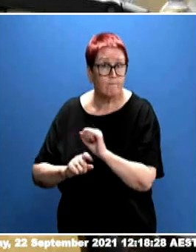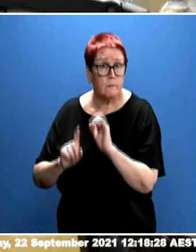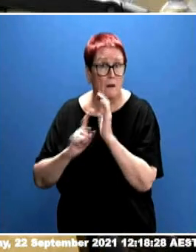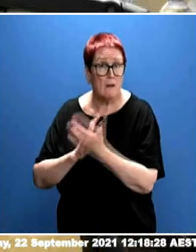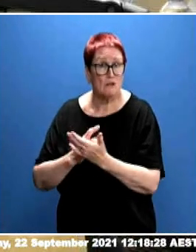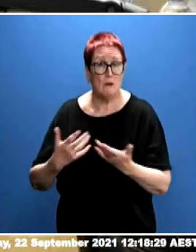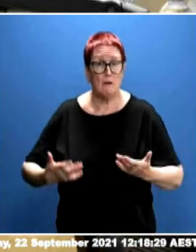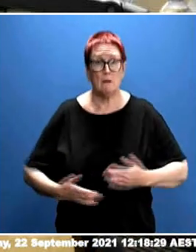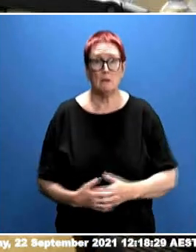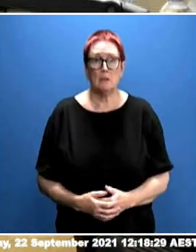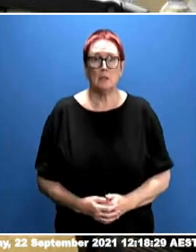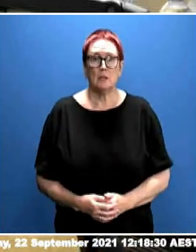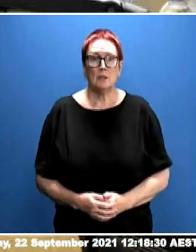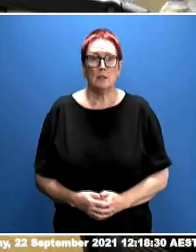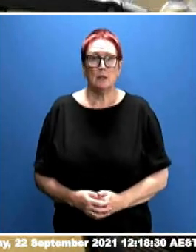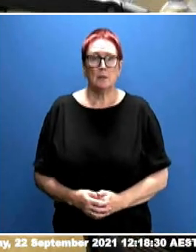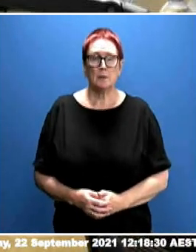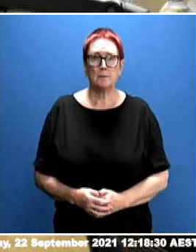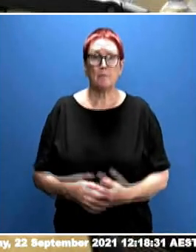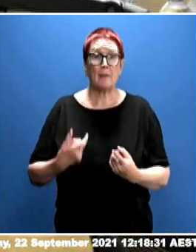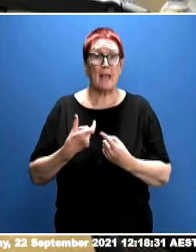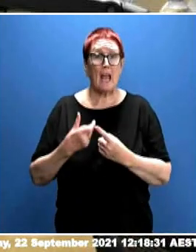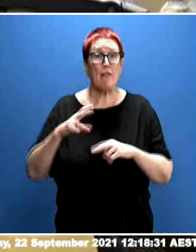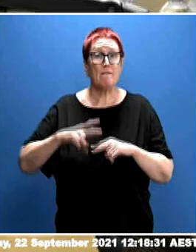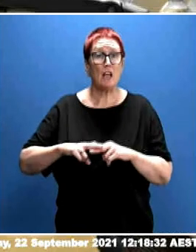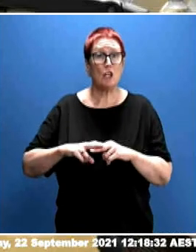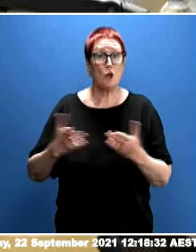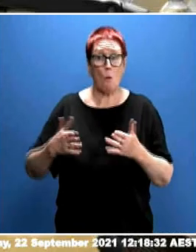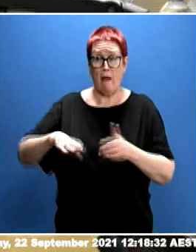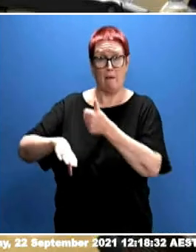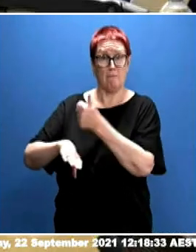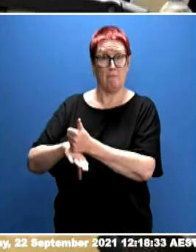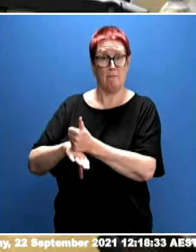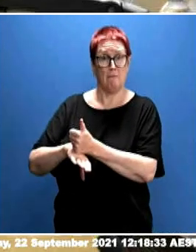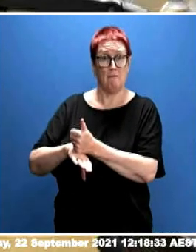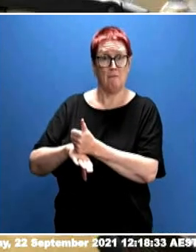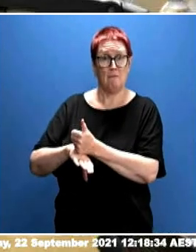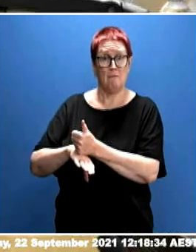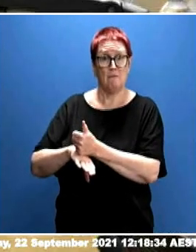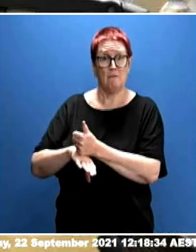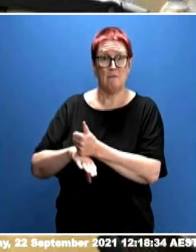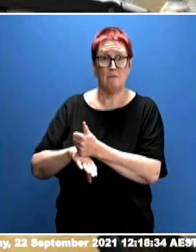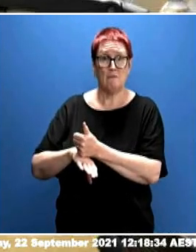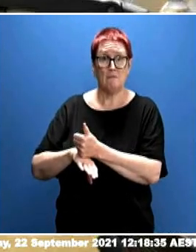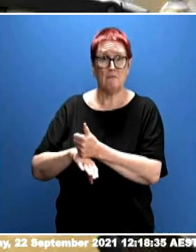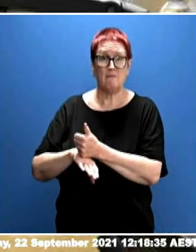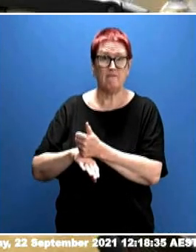Where the Kath French Centre is located is in the hills of Perth.